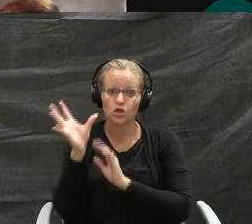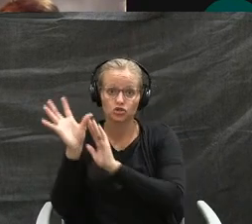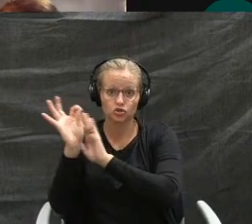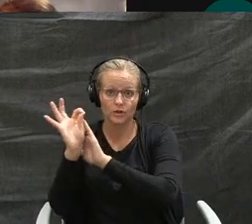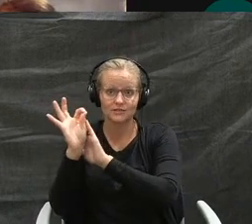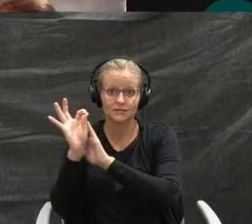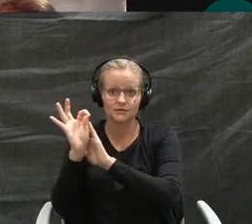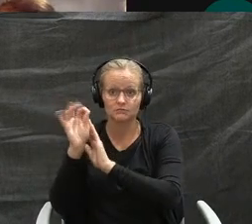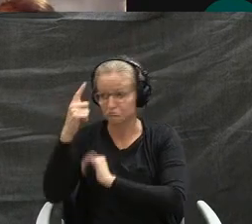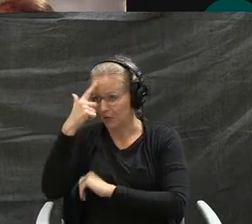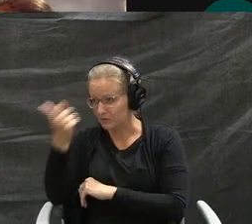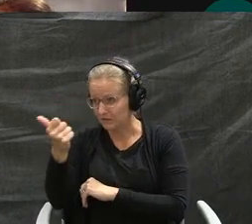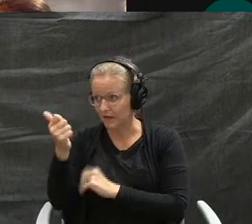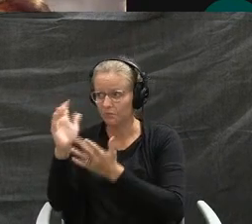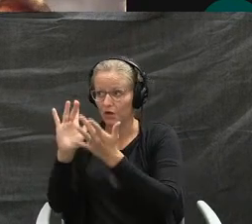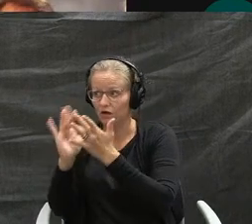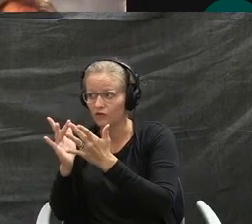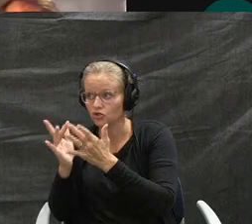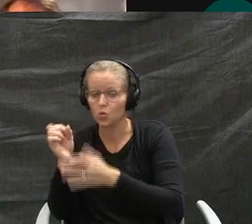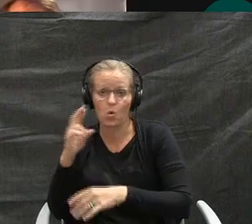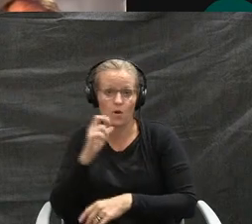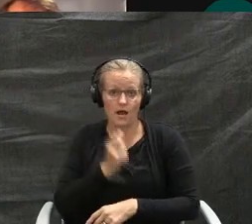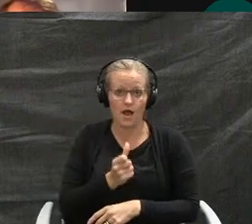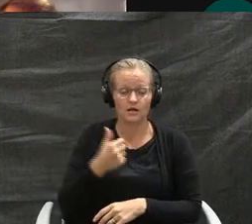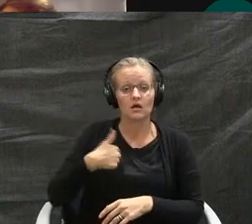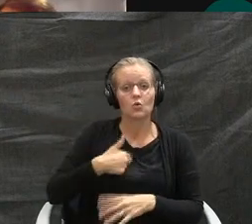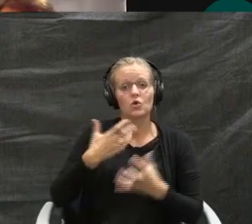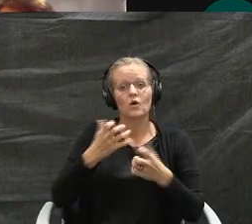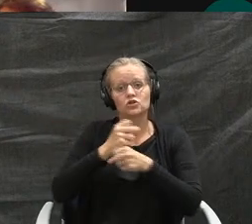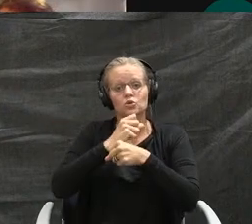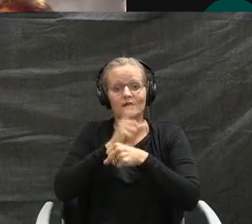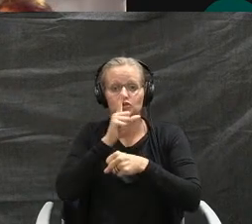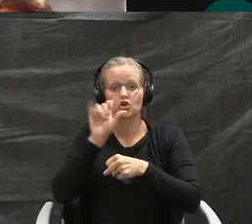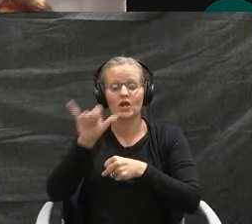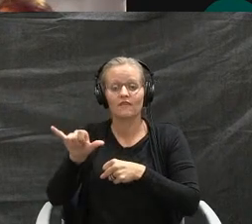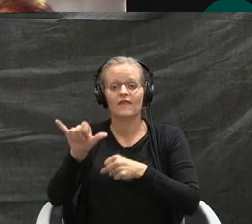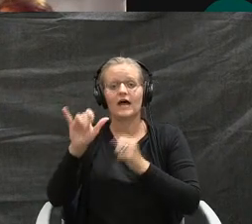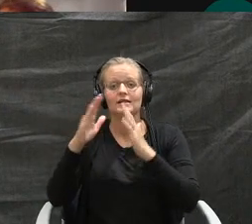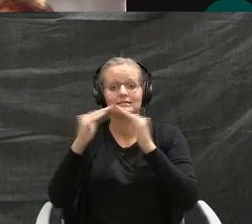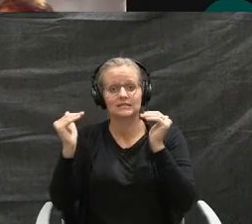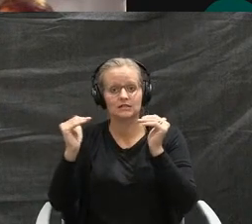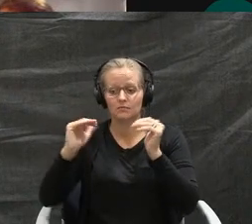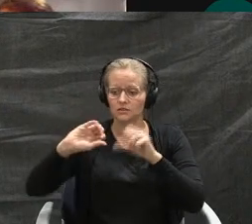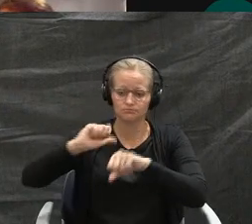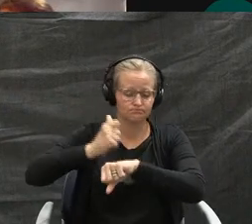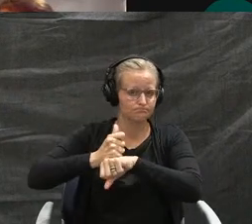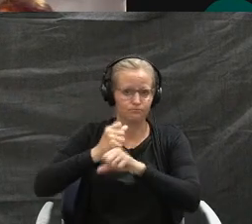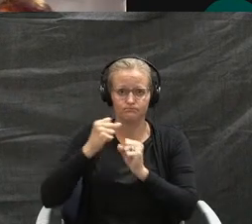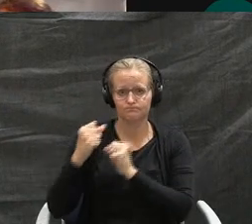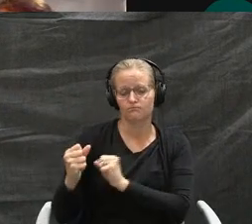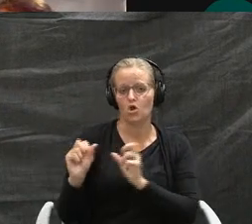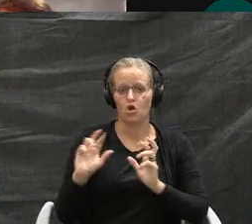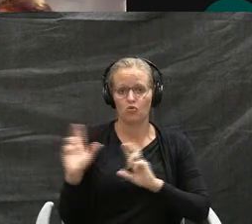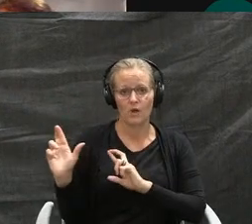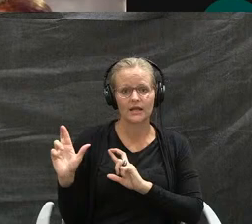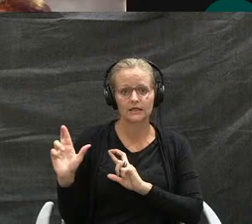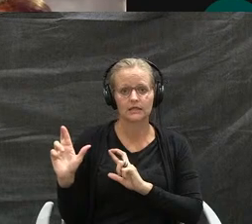they're going to go virtual, and so we want to make sure that that platform is even more robust than we had last time.